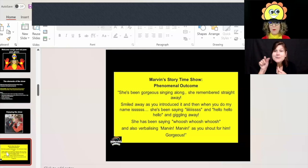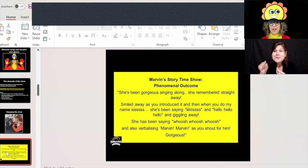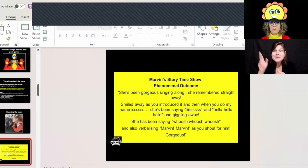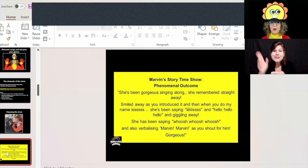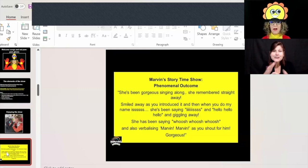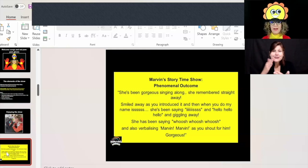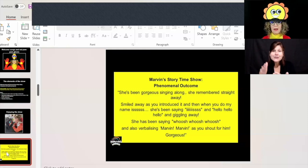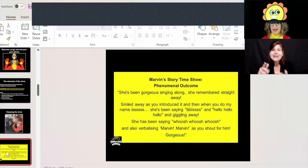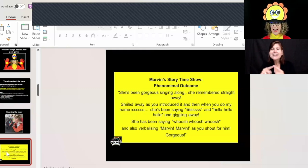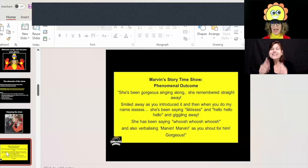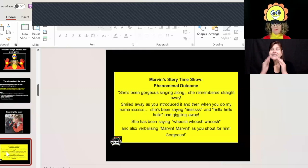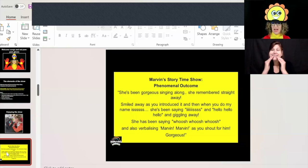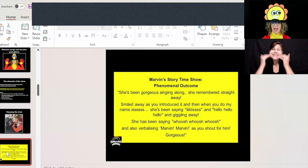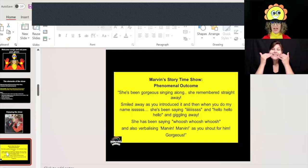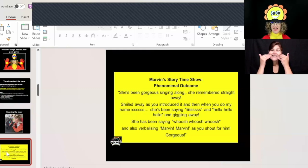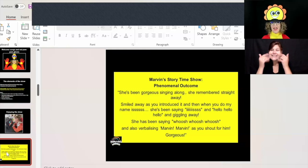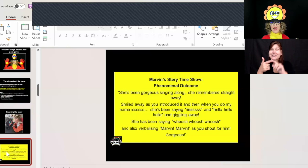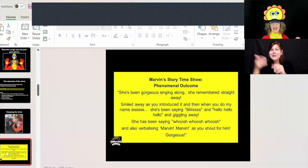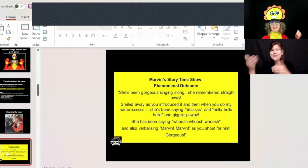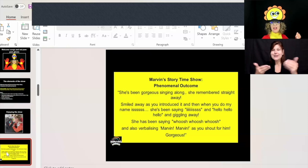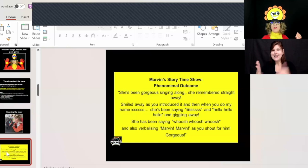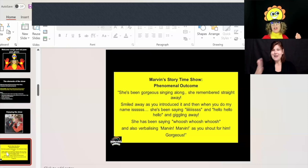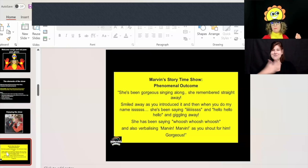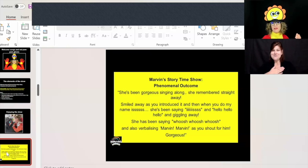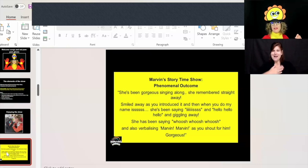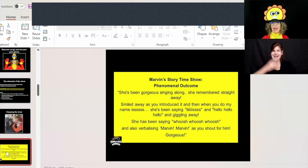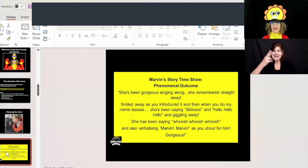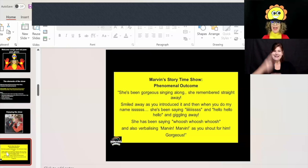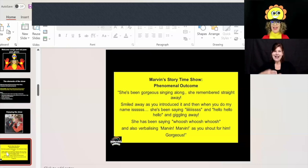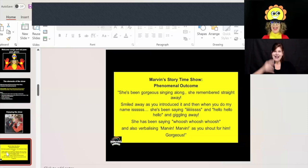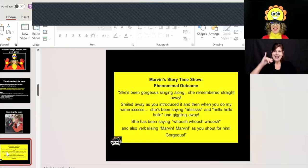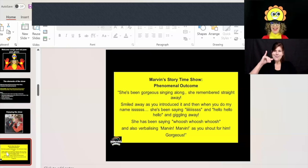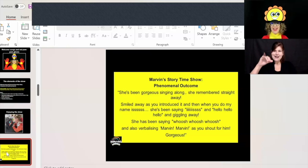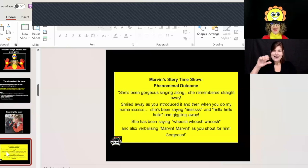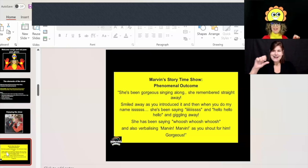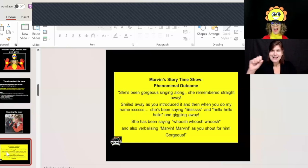And then when you do 'My name is...' she's been saying 'Is...'